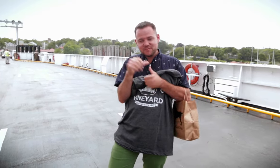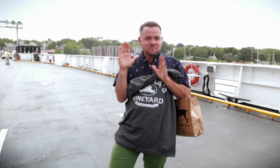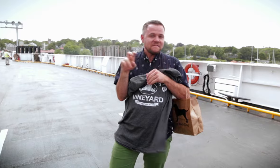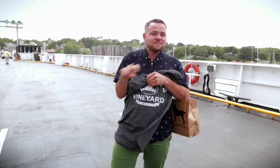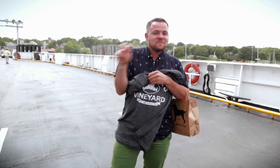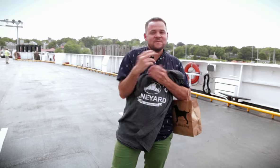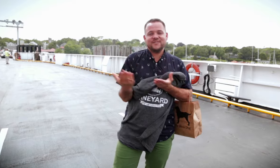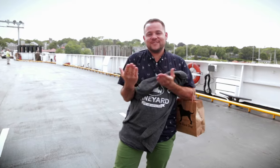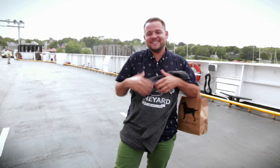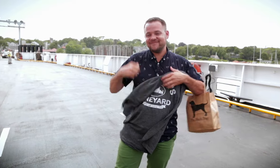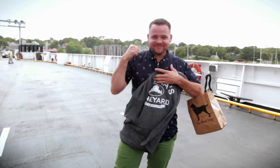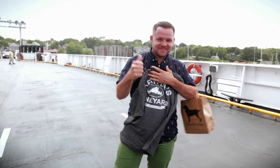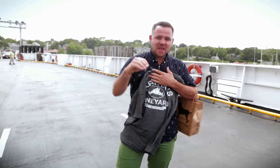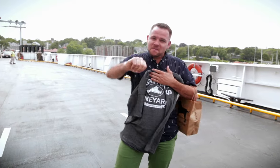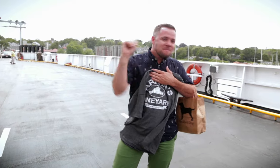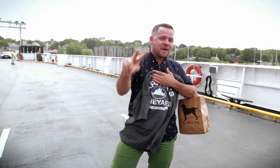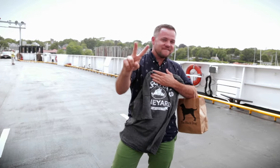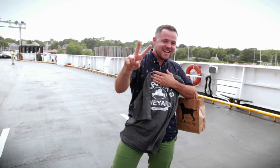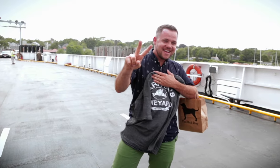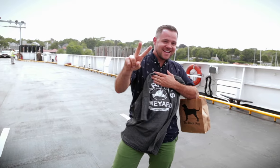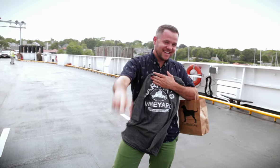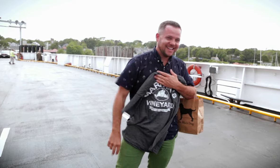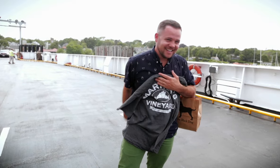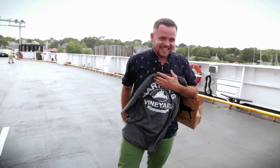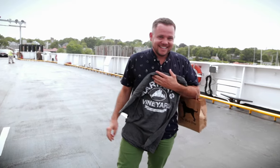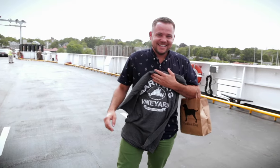Something to remember this wonderful trip by. Martha's Vineyard!